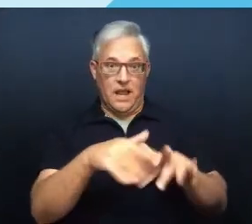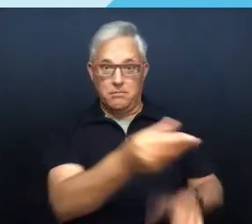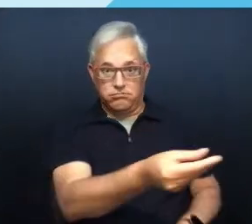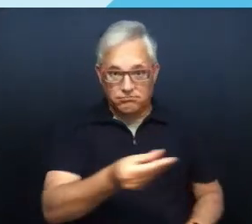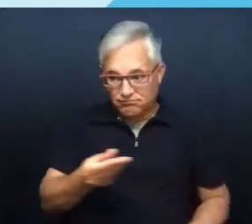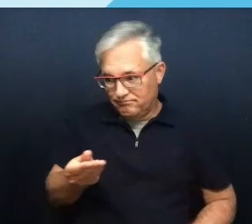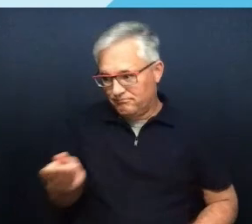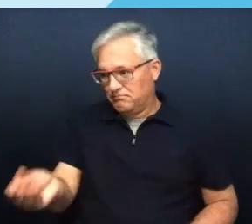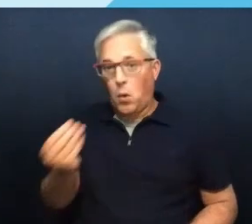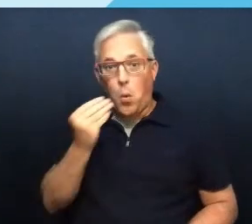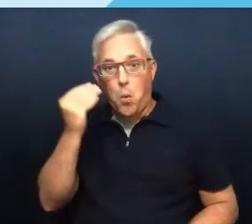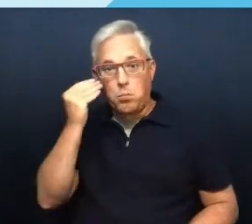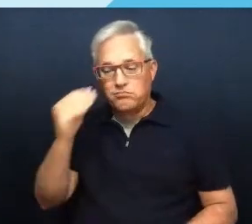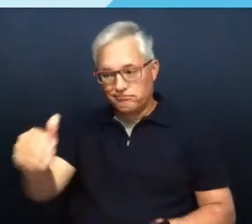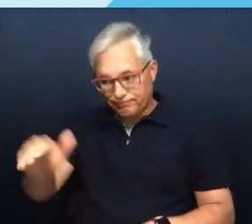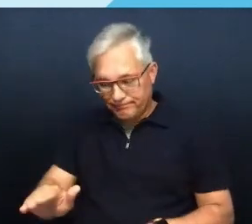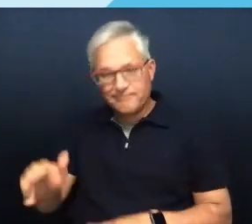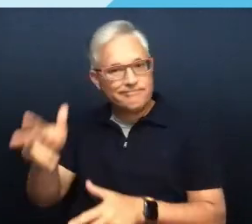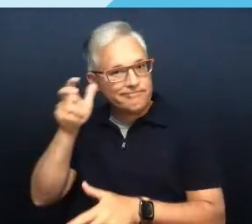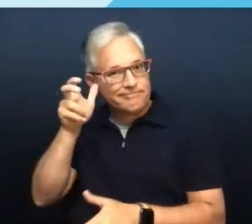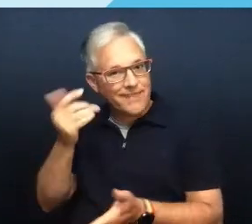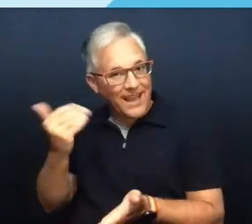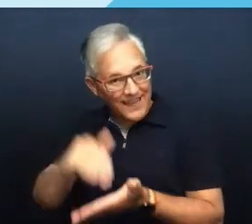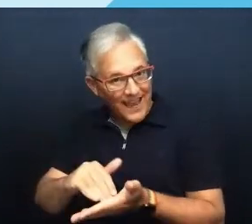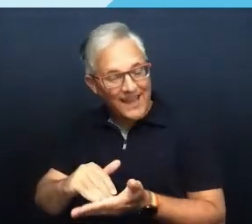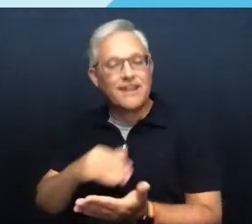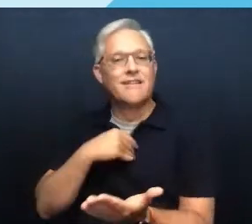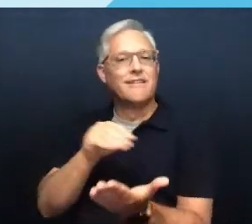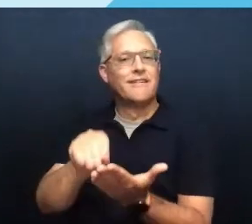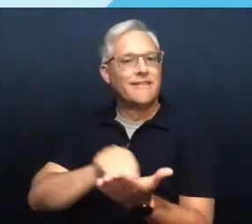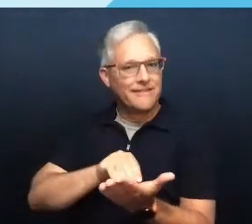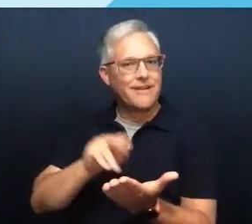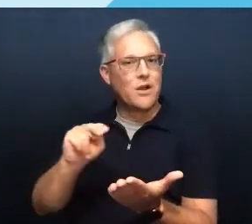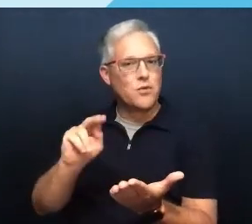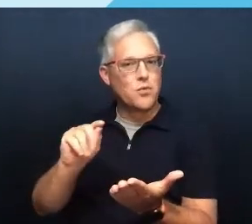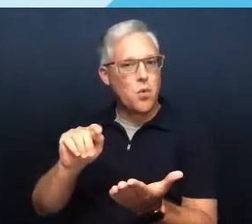notes from that and that would cause me to take up twice as